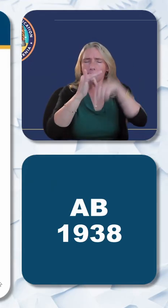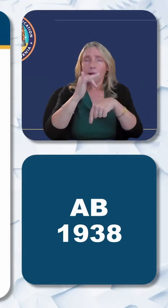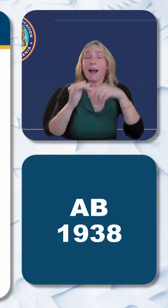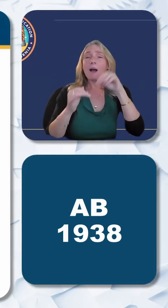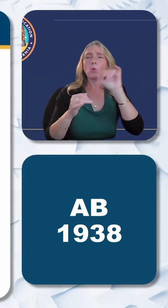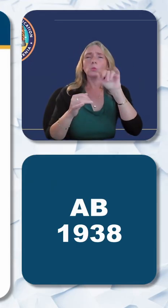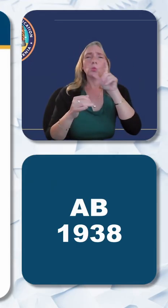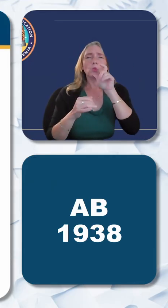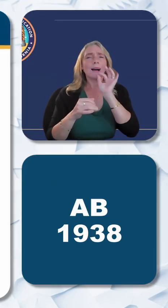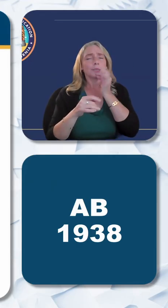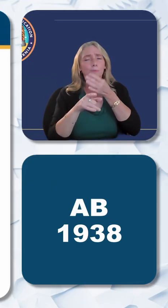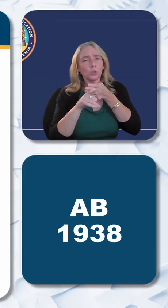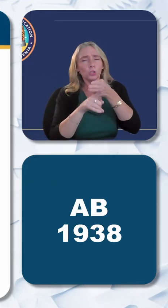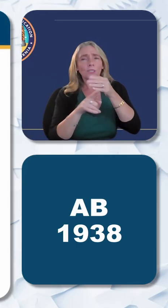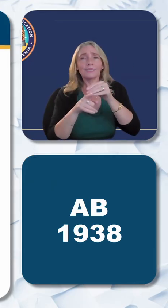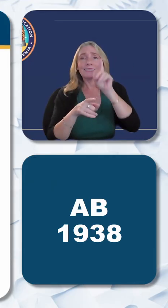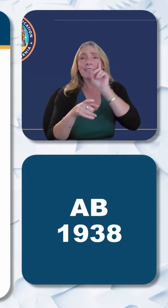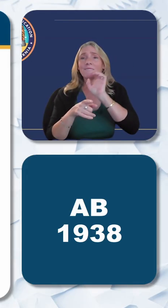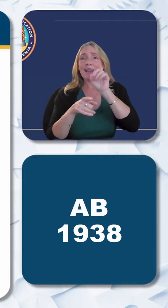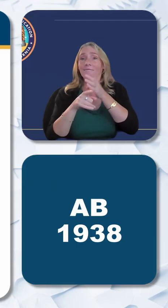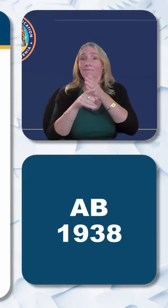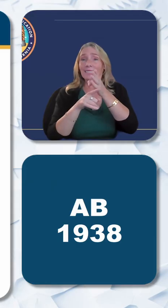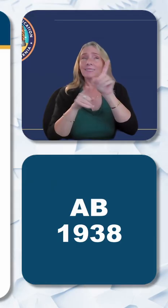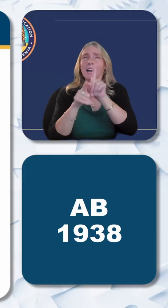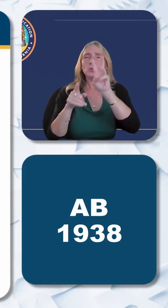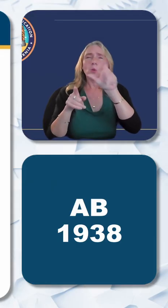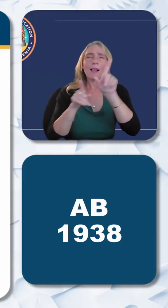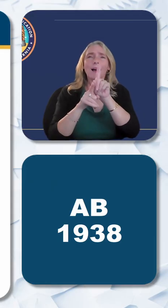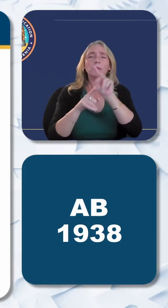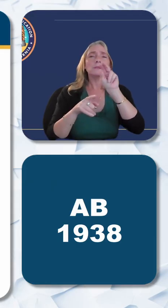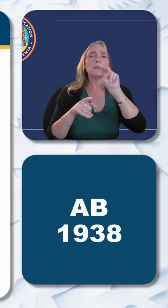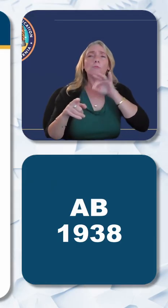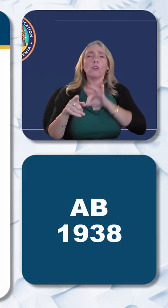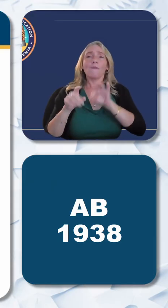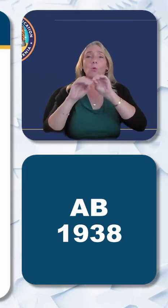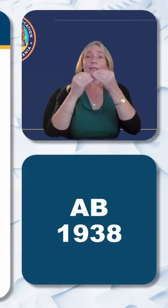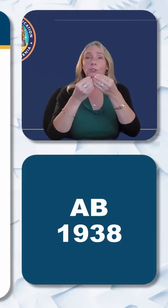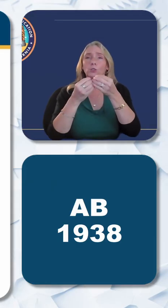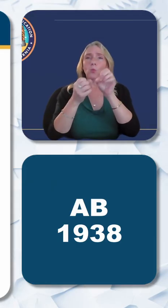involved in these team decisions? And who are the experts in the deaf education field,